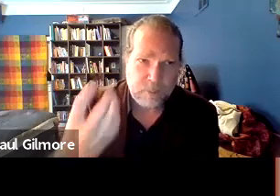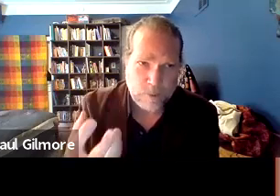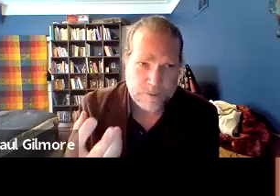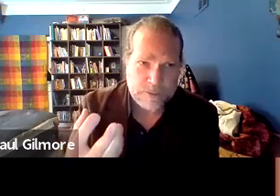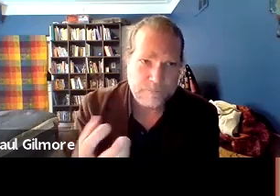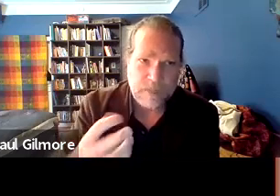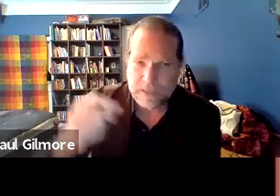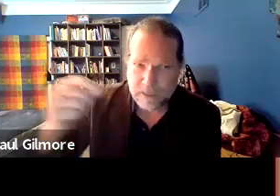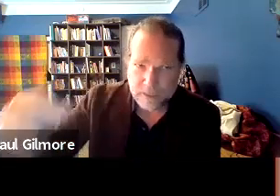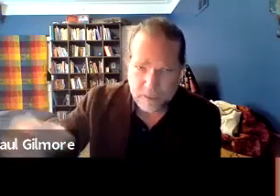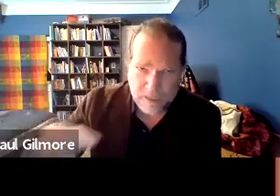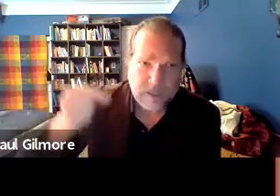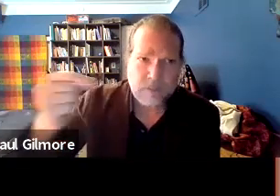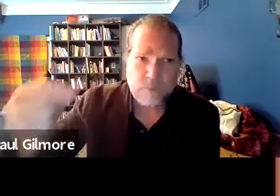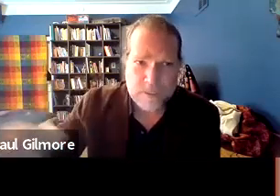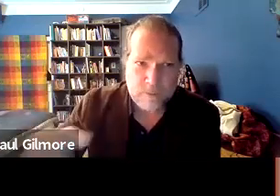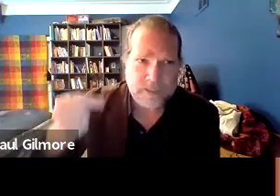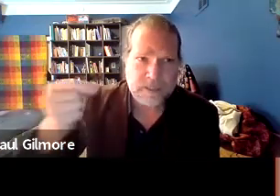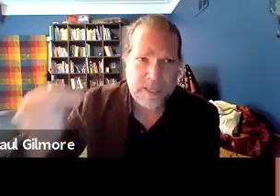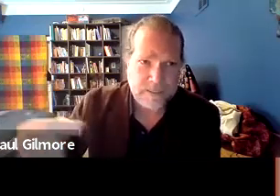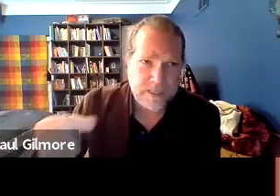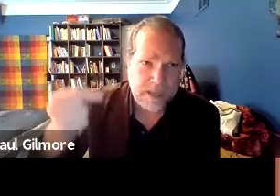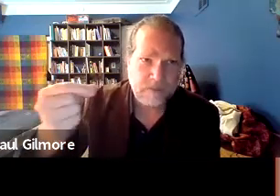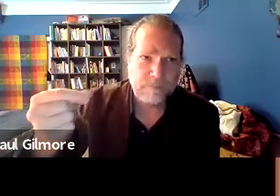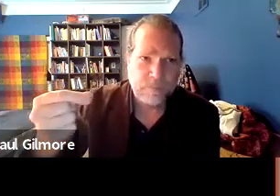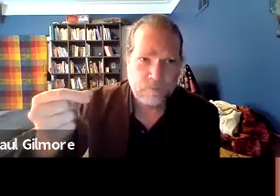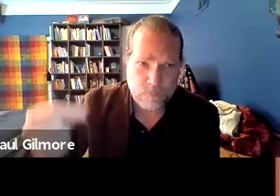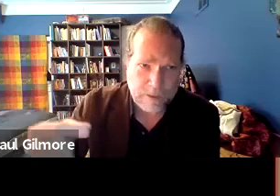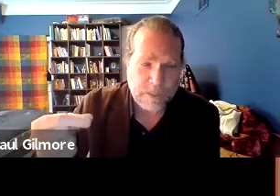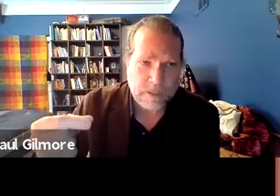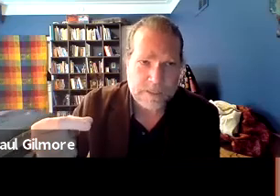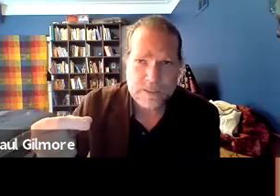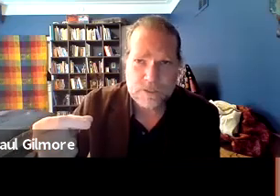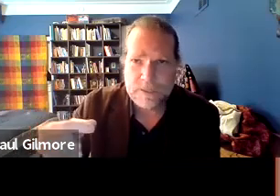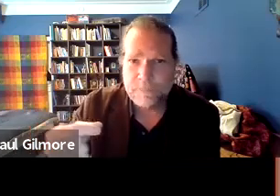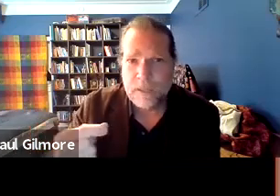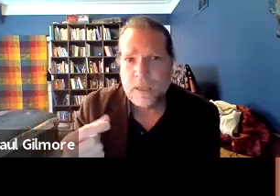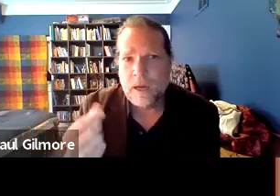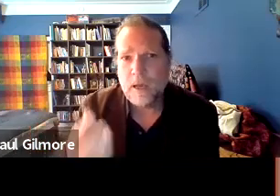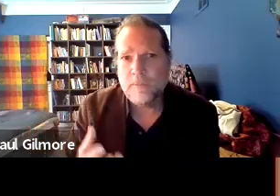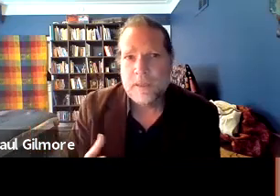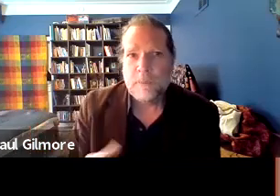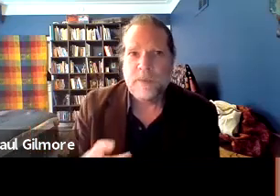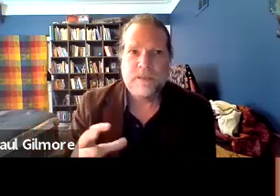important. And it will get reiterated again and again, throughout American history. But